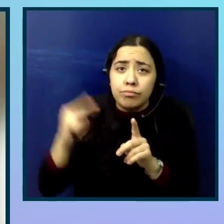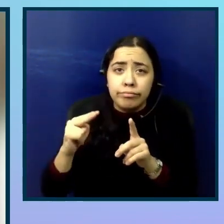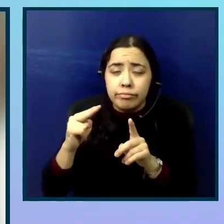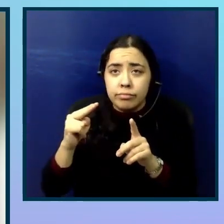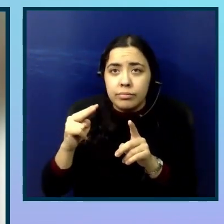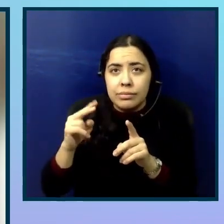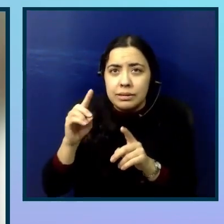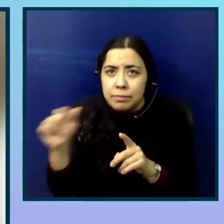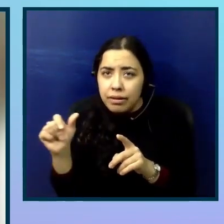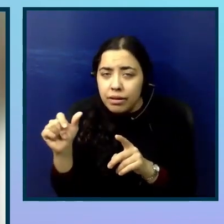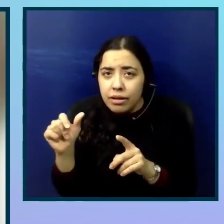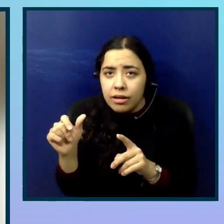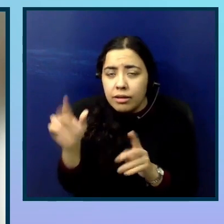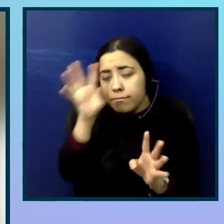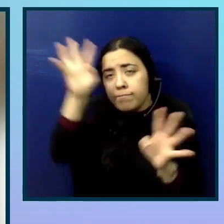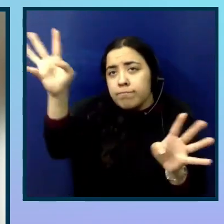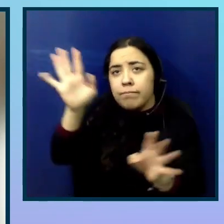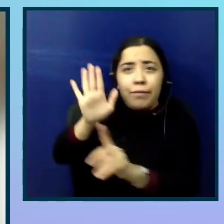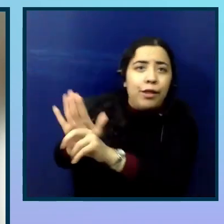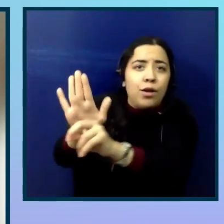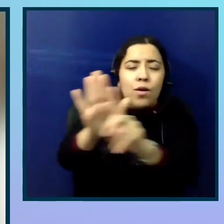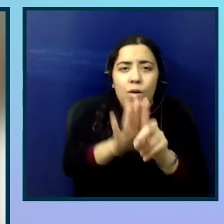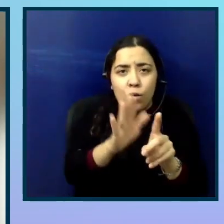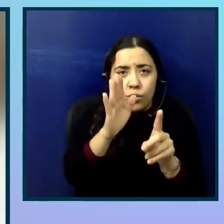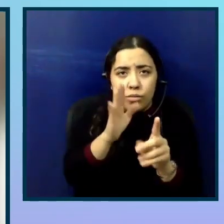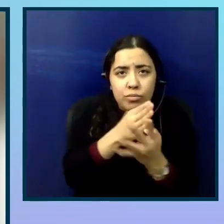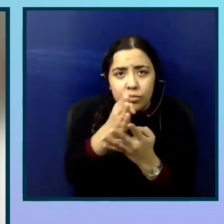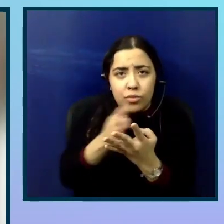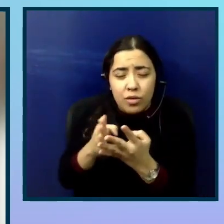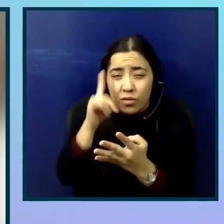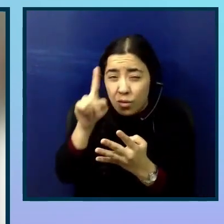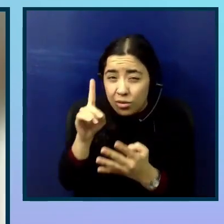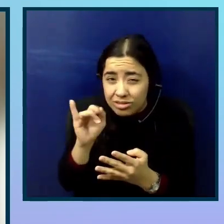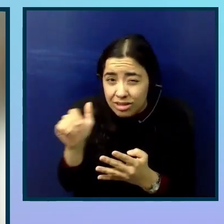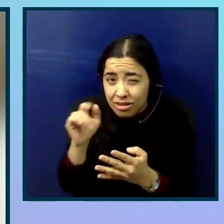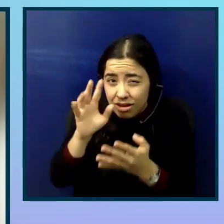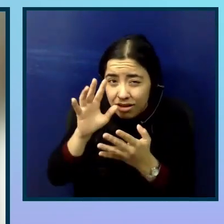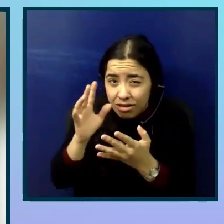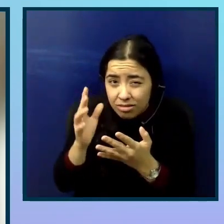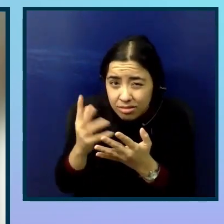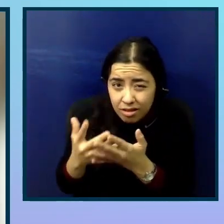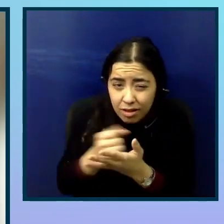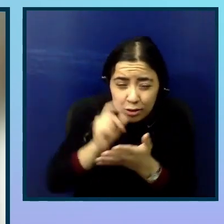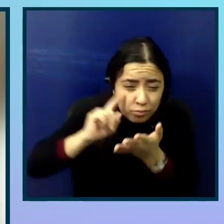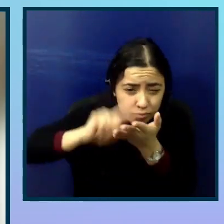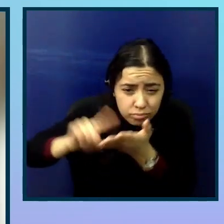and use their own methodology for collecting data. And so you hope that it averages down across the countries,